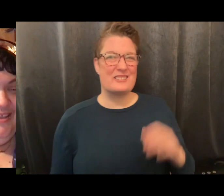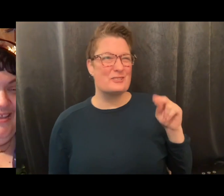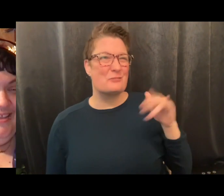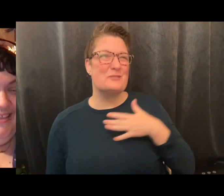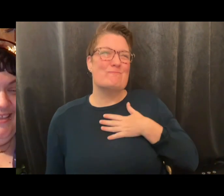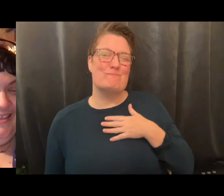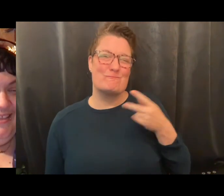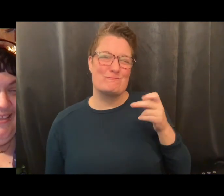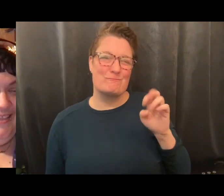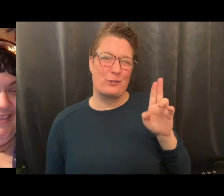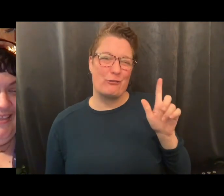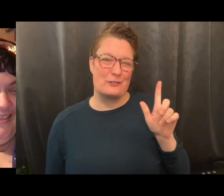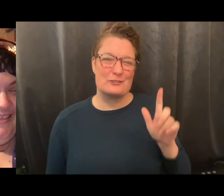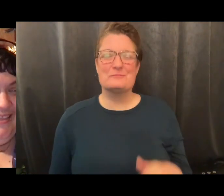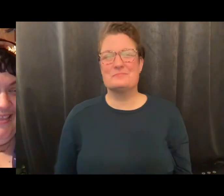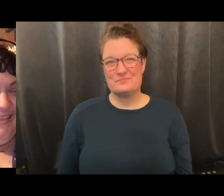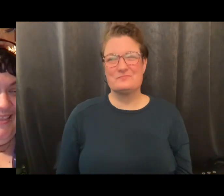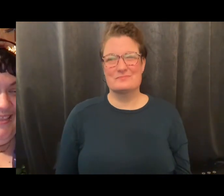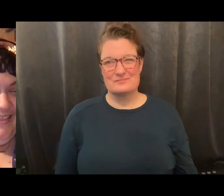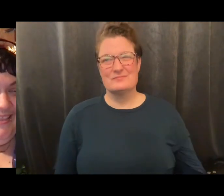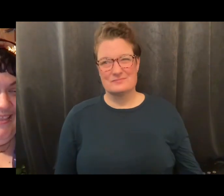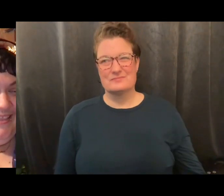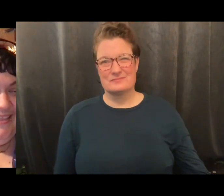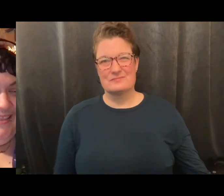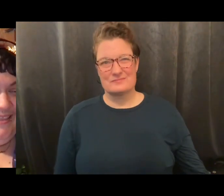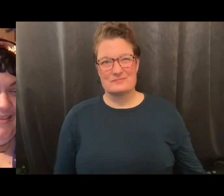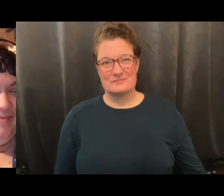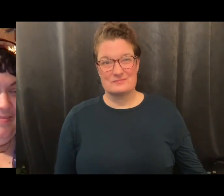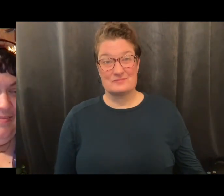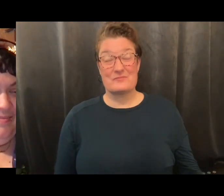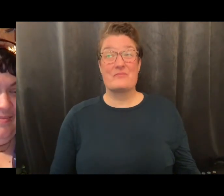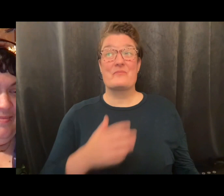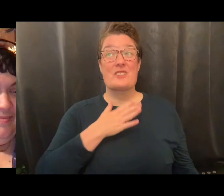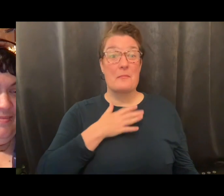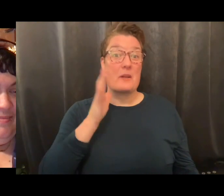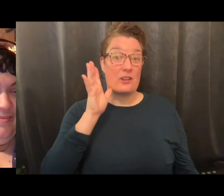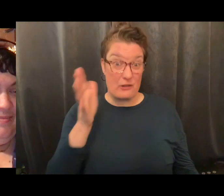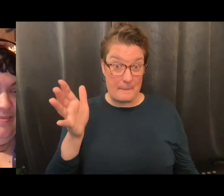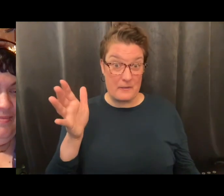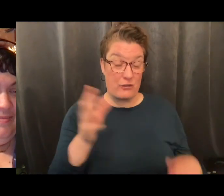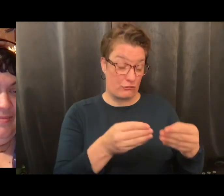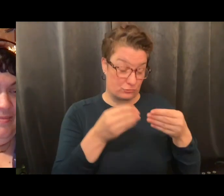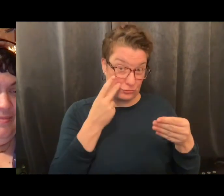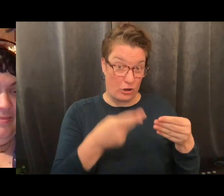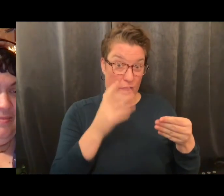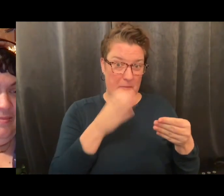Um, and my grandmother looked at the picture and she said, Oh, you look just like my grandmother.